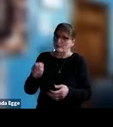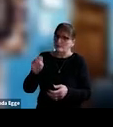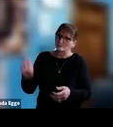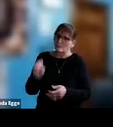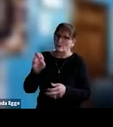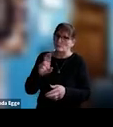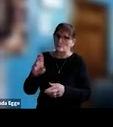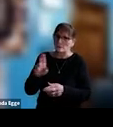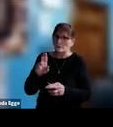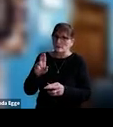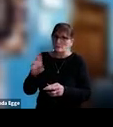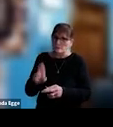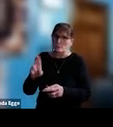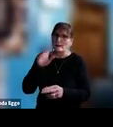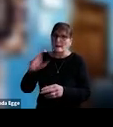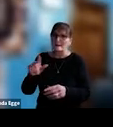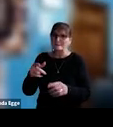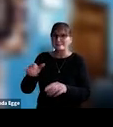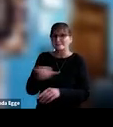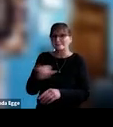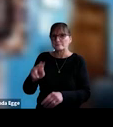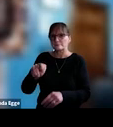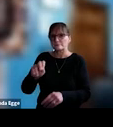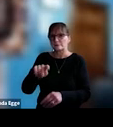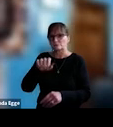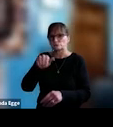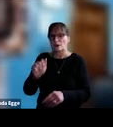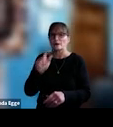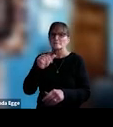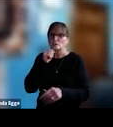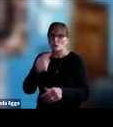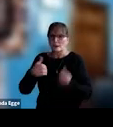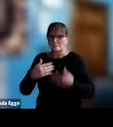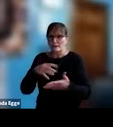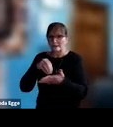And like Natasha said, if you don't have a documented history